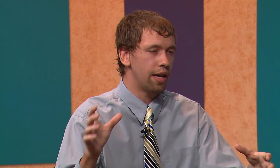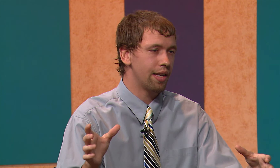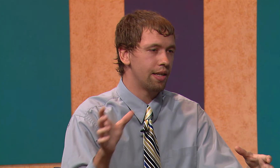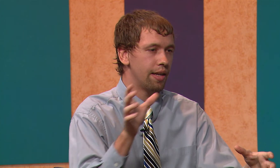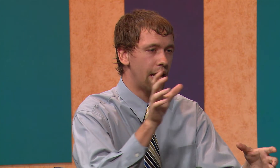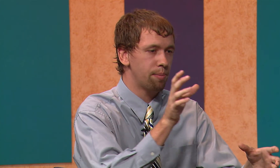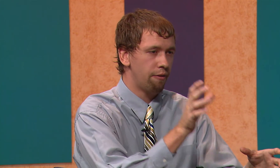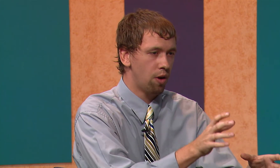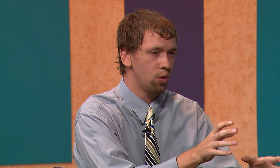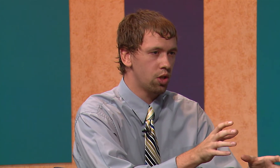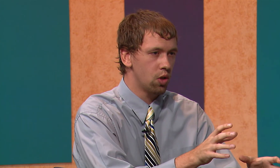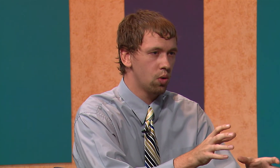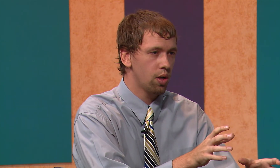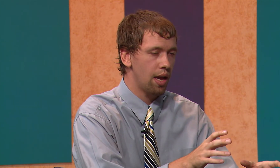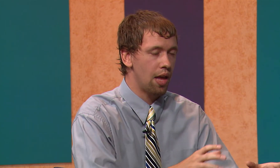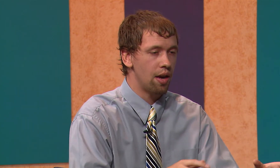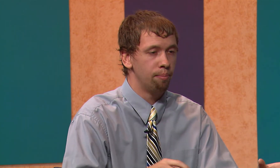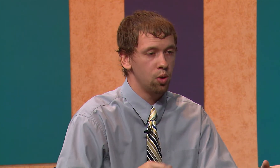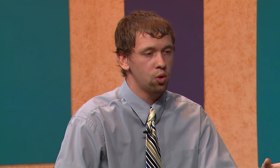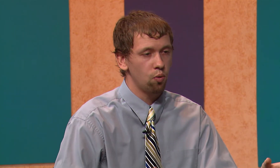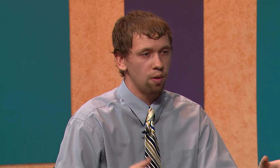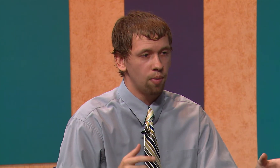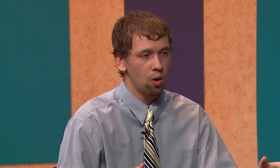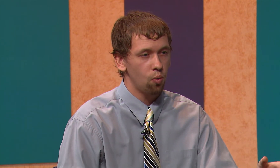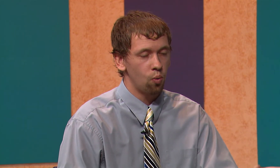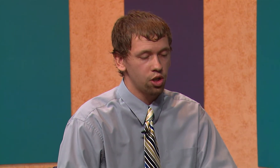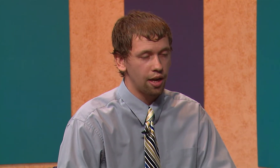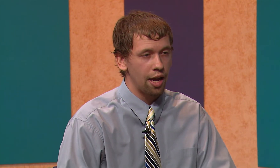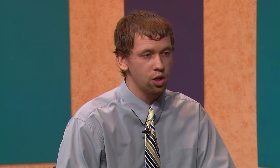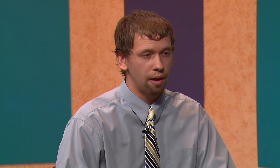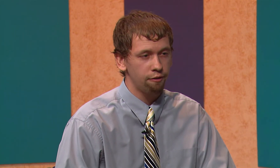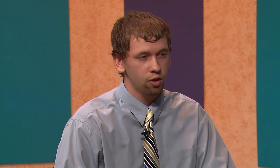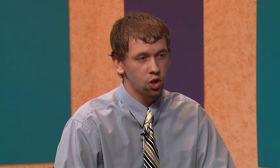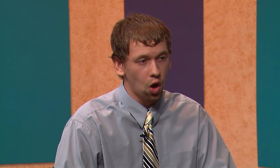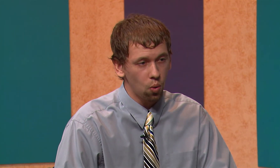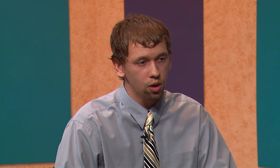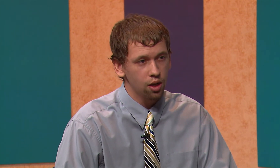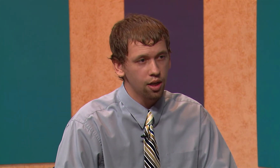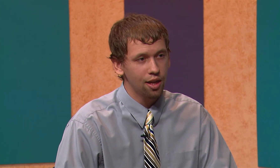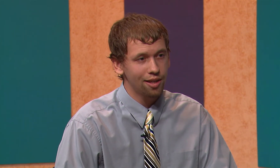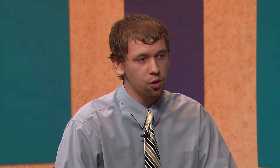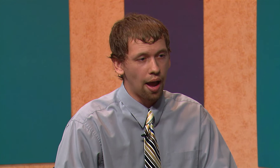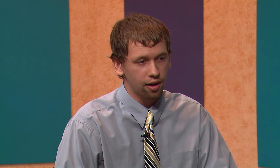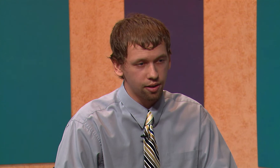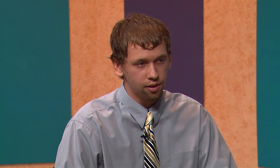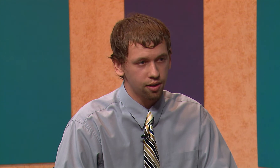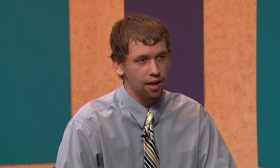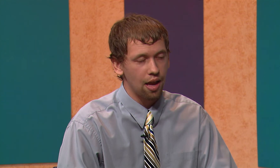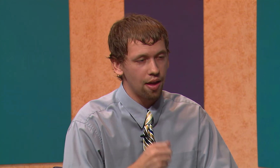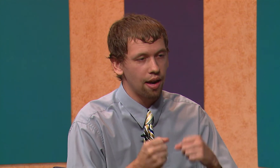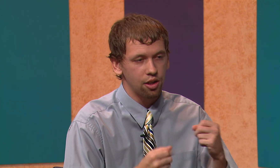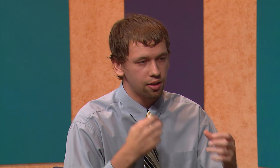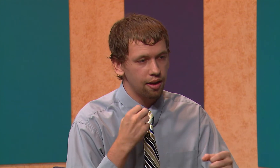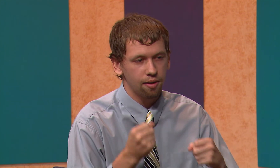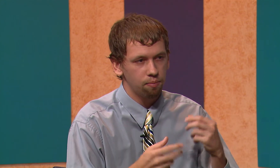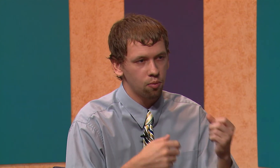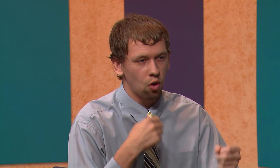can attach my phone to, and a Bluetooth remote that I use my toe to access and I just go